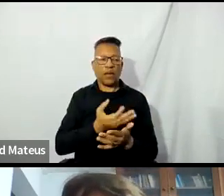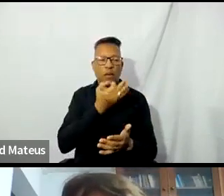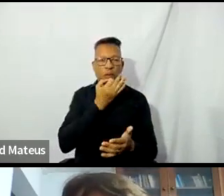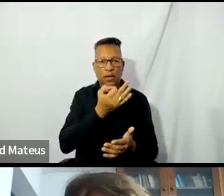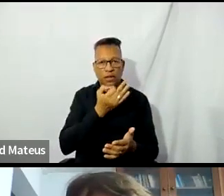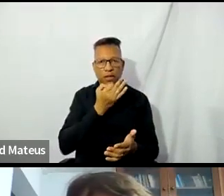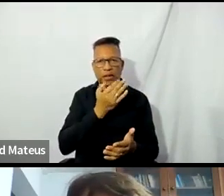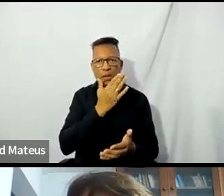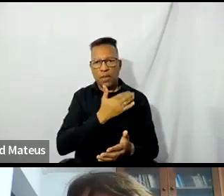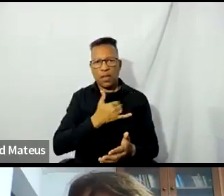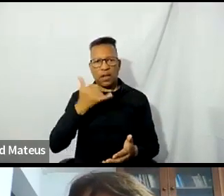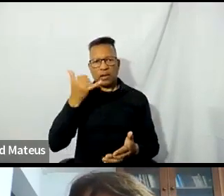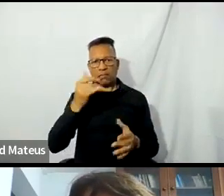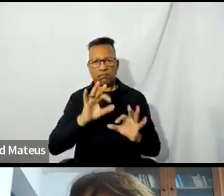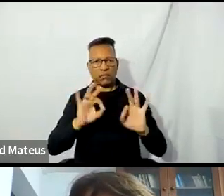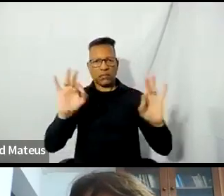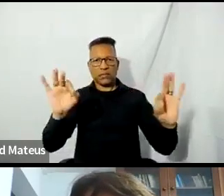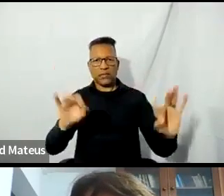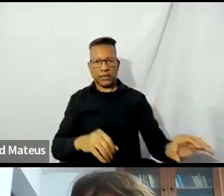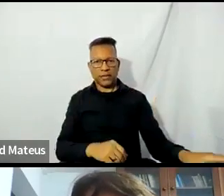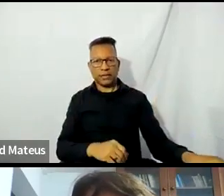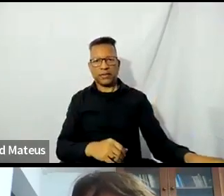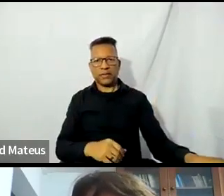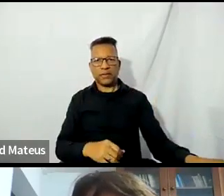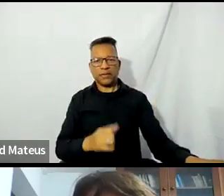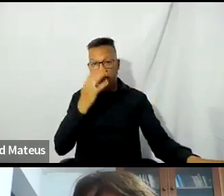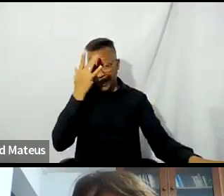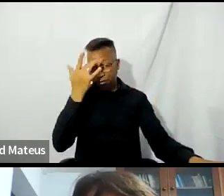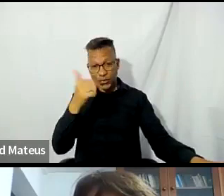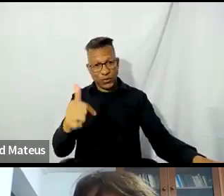in tried to make it make it work t work an easy task